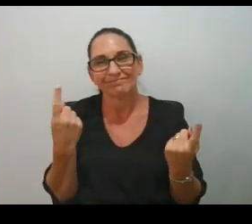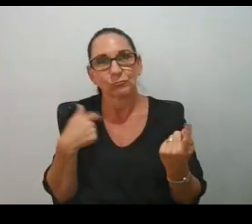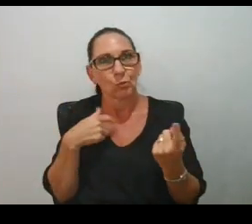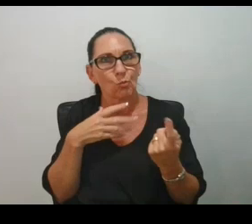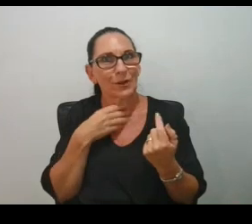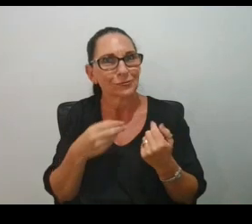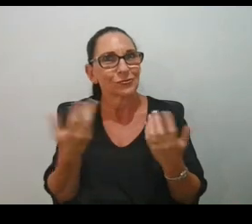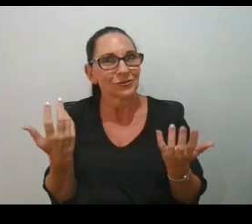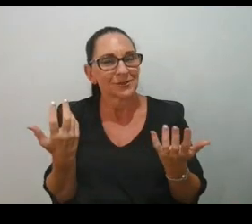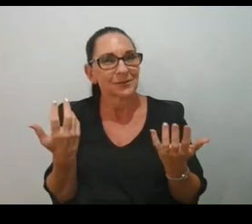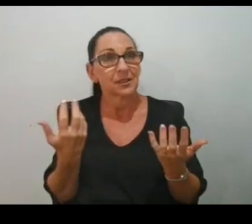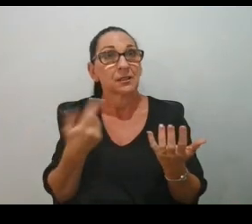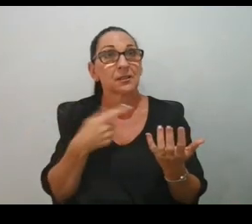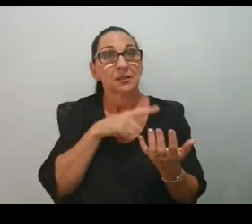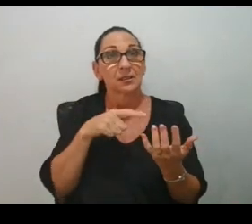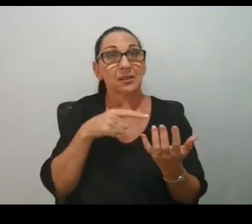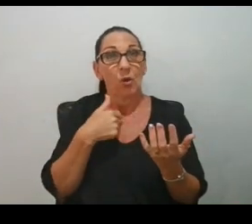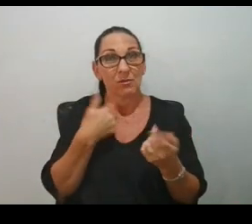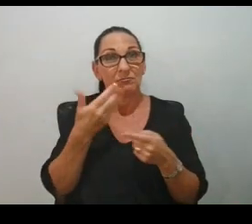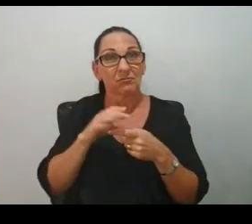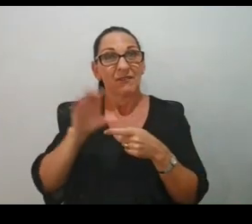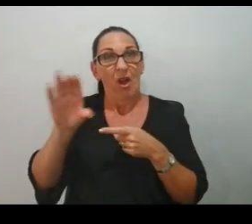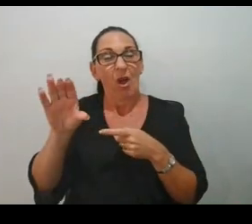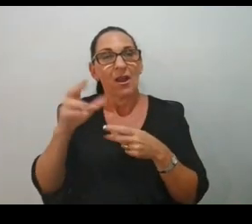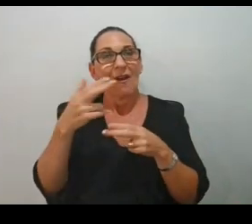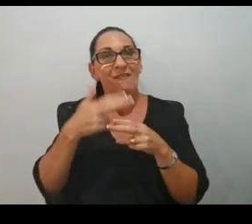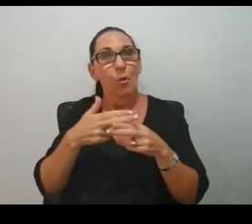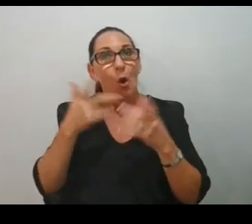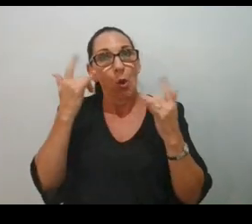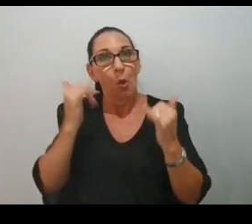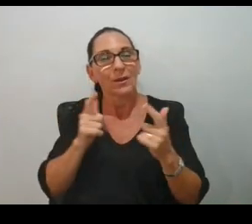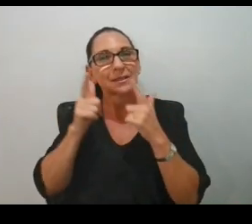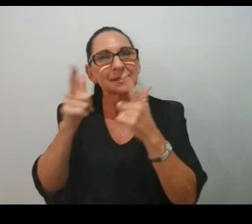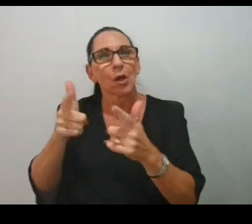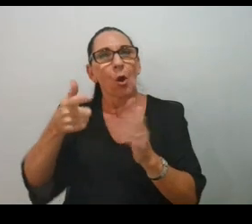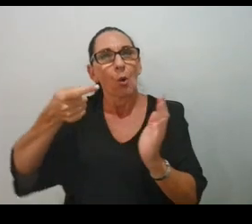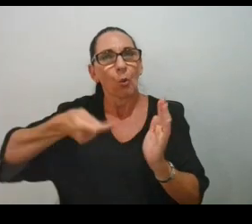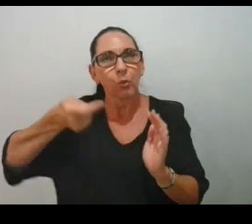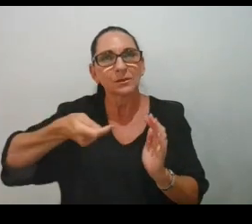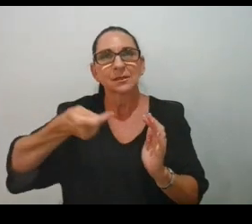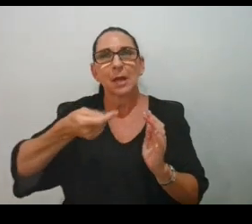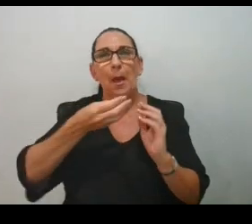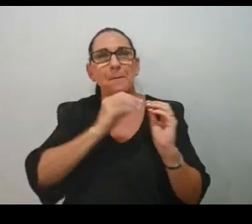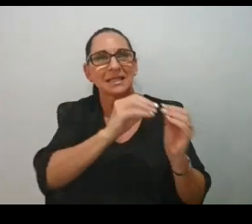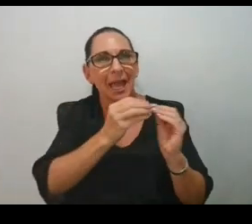lawyers to represent people in court mediation and negotiation and you can see there the list of the